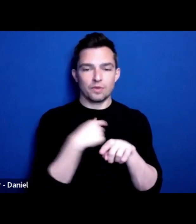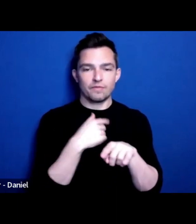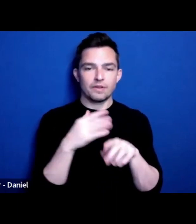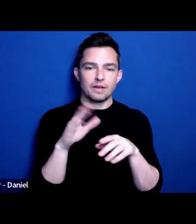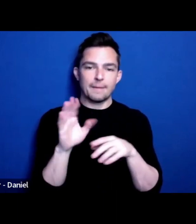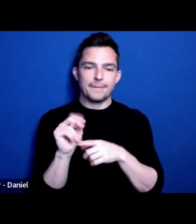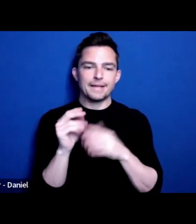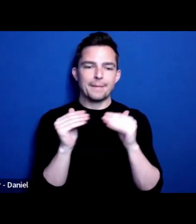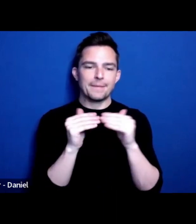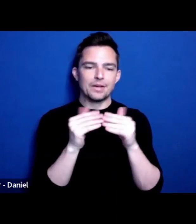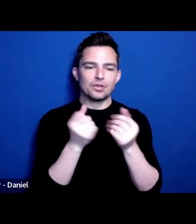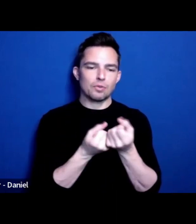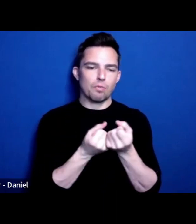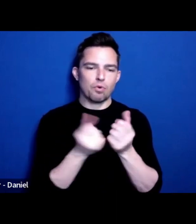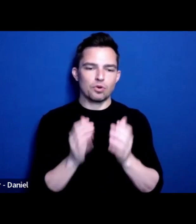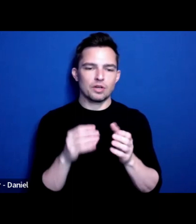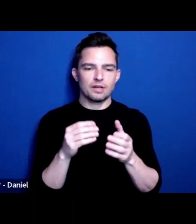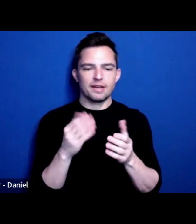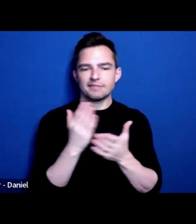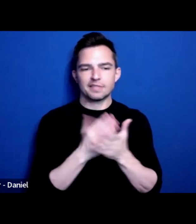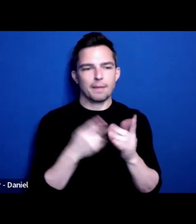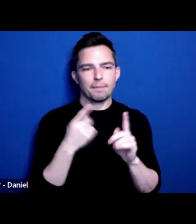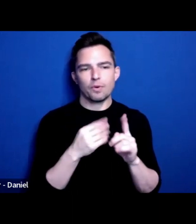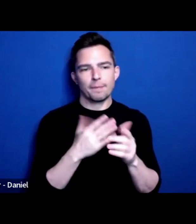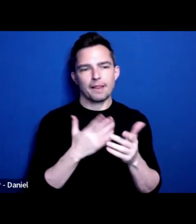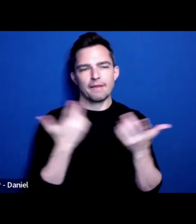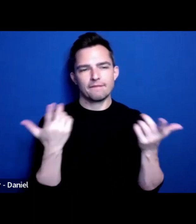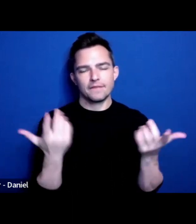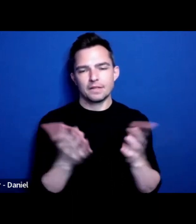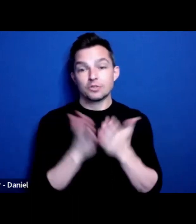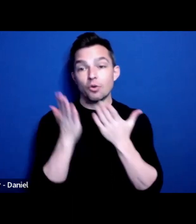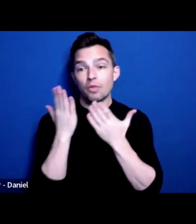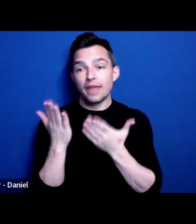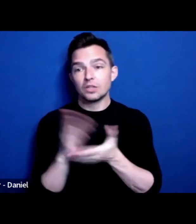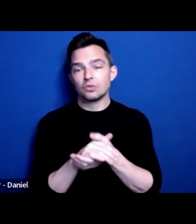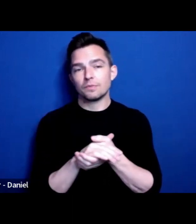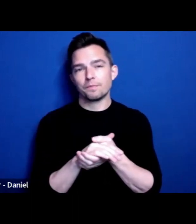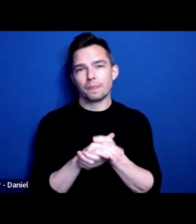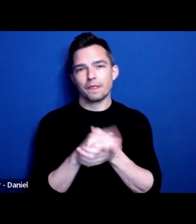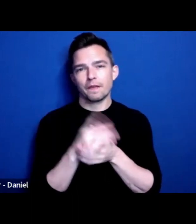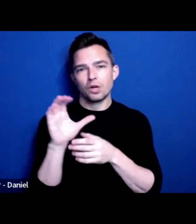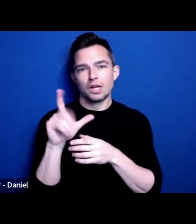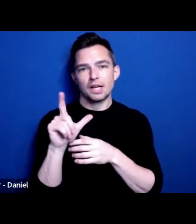point. But thank you to Cliff and Carole and Maria, your